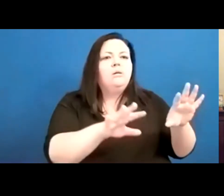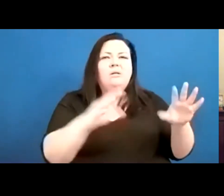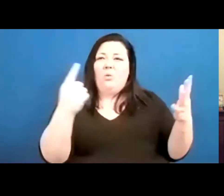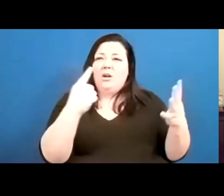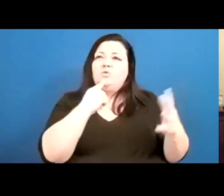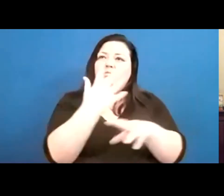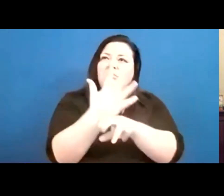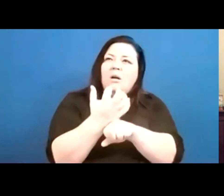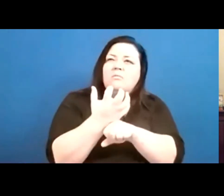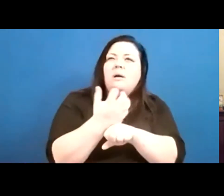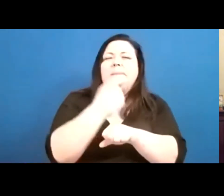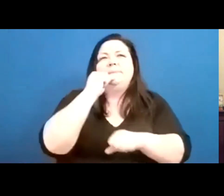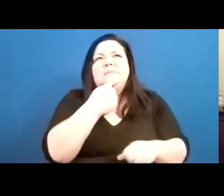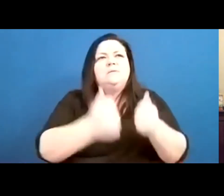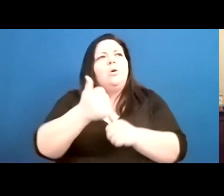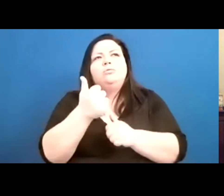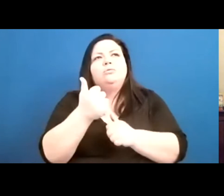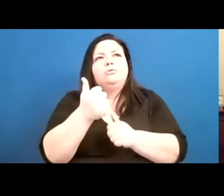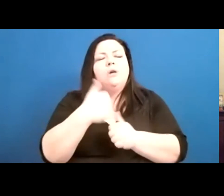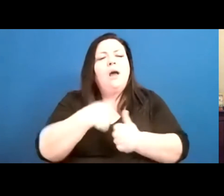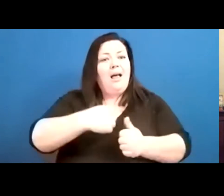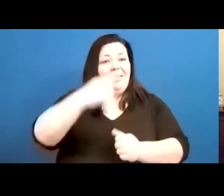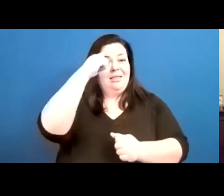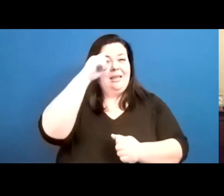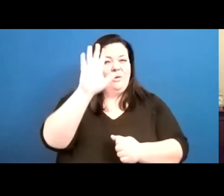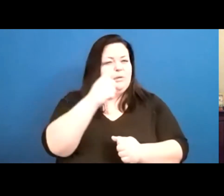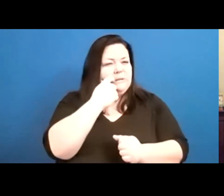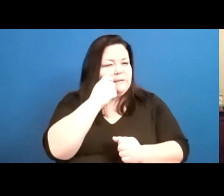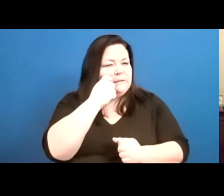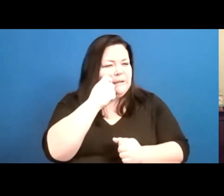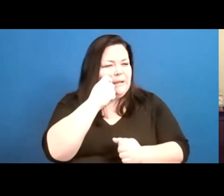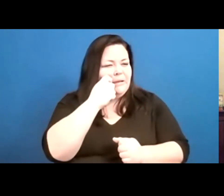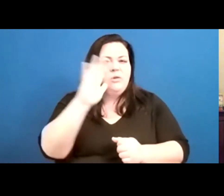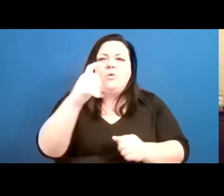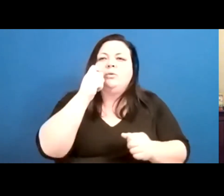the most? I think it's your skin. Your skin has to feel so good on you